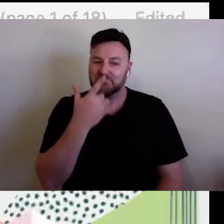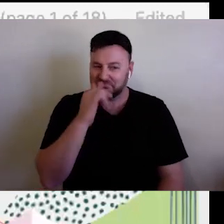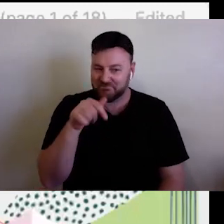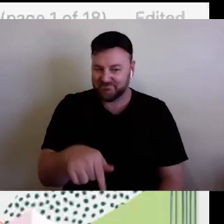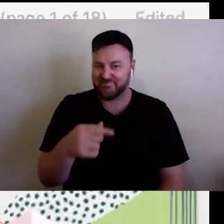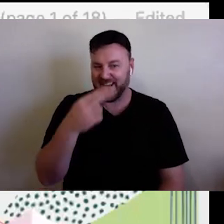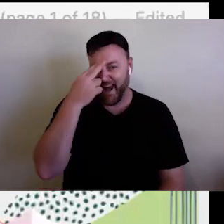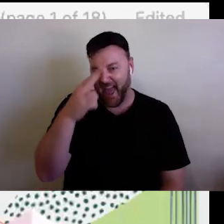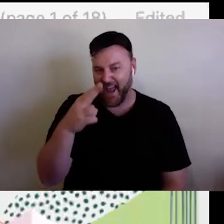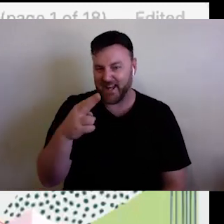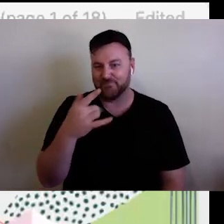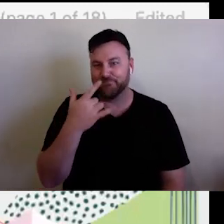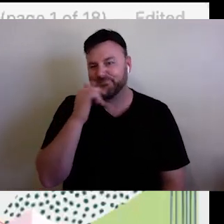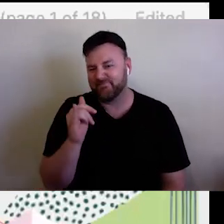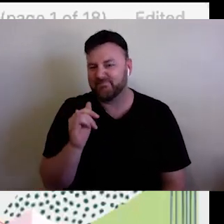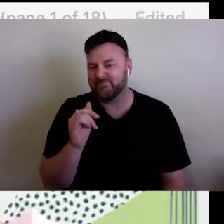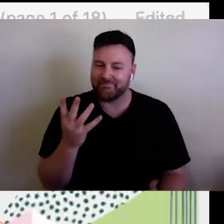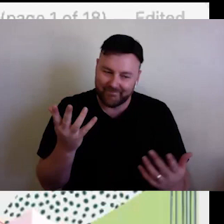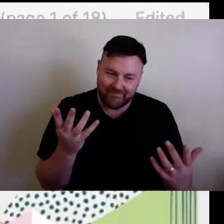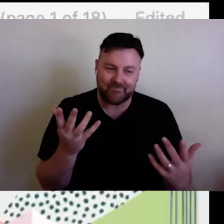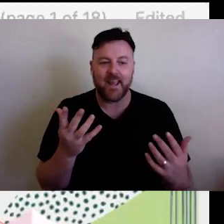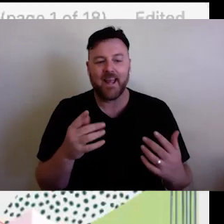and consider at a time like this when there is that pressure to kind